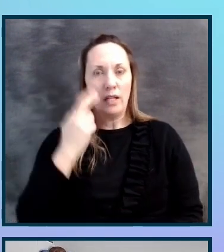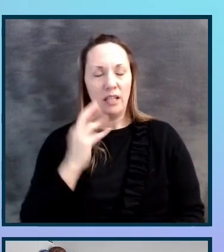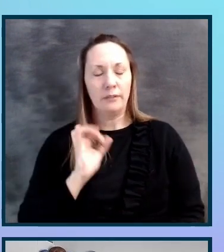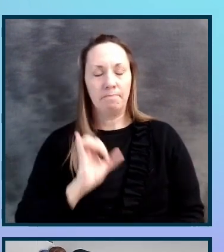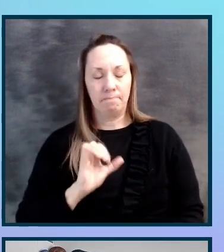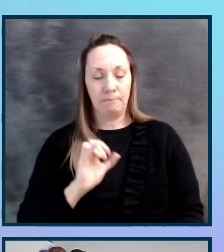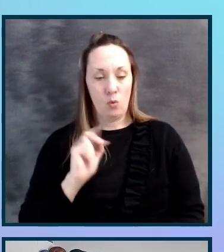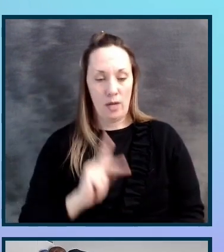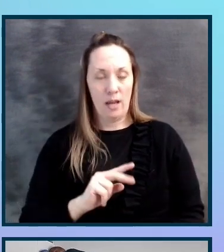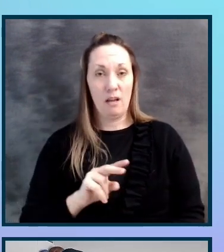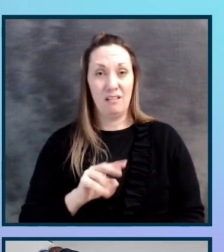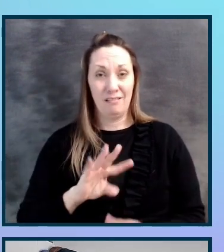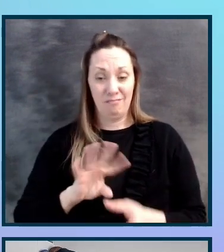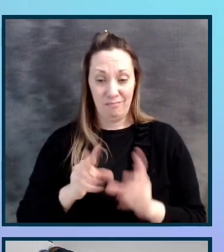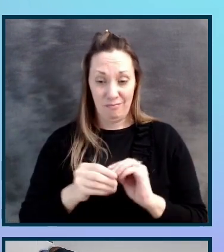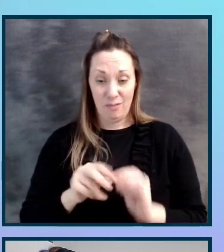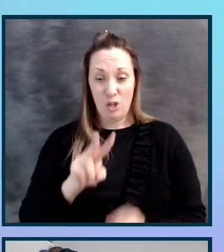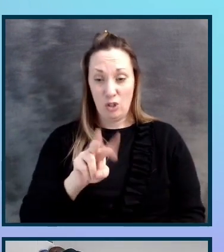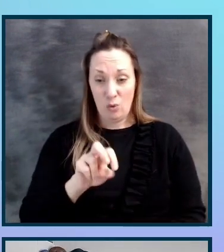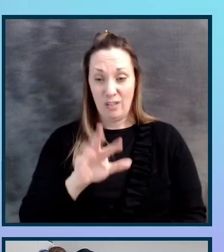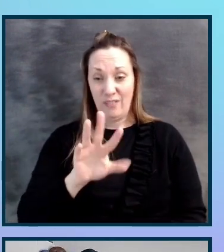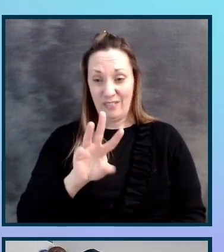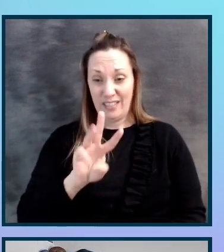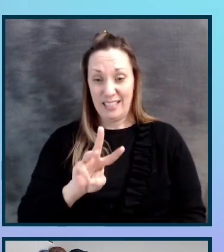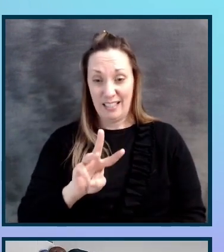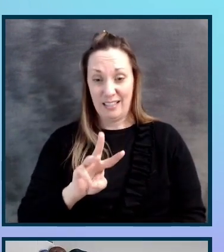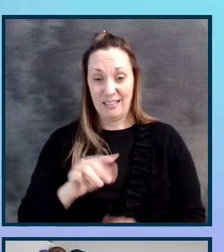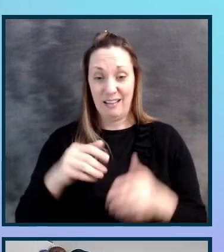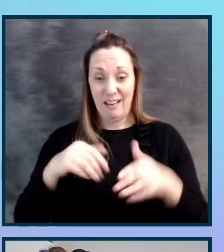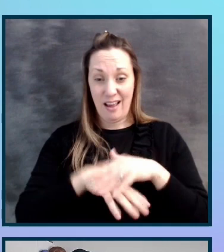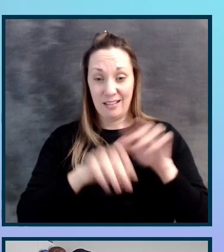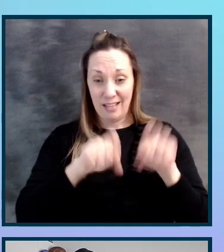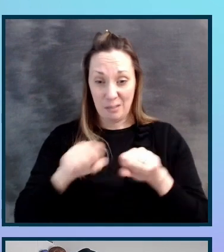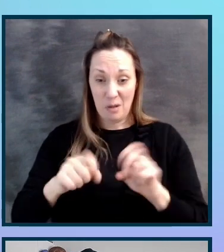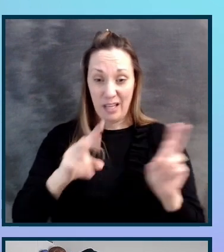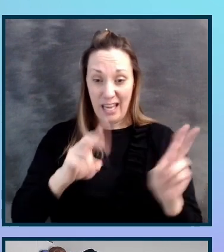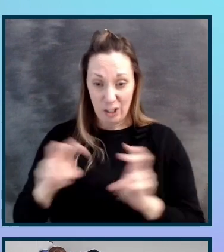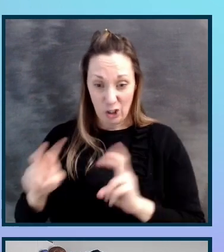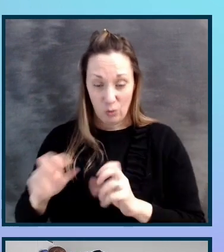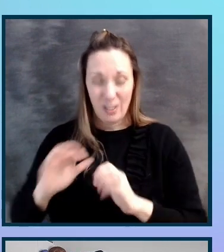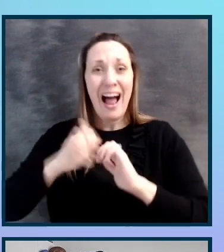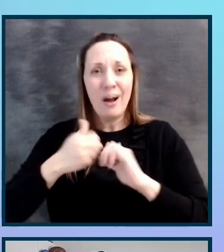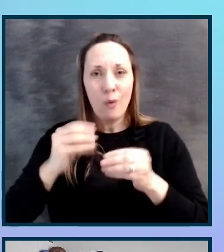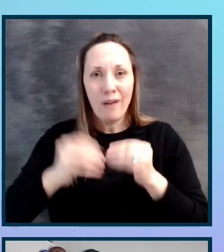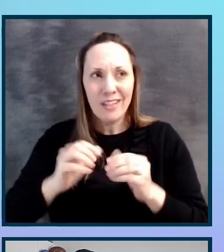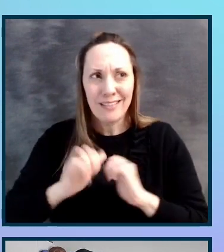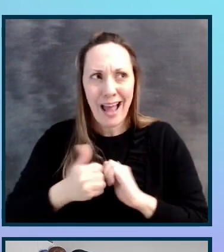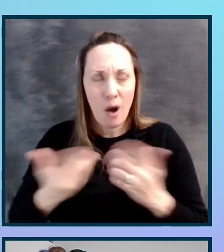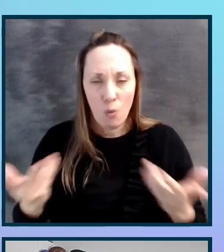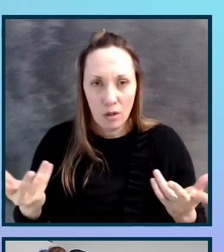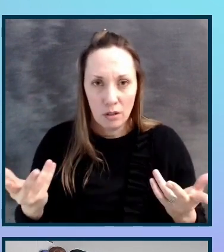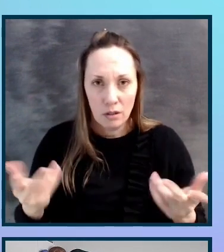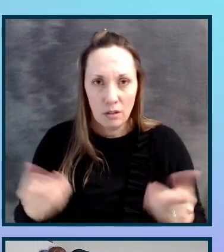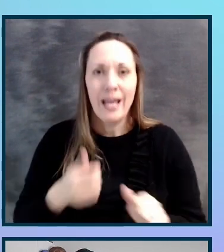There's 256 individual accessibility issues. How in the hell do I fix this, right? Every developer runs into this.